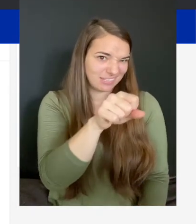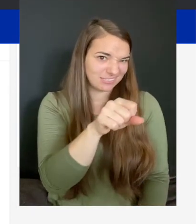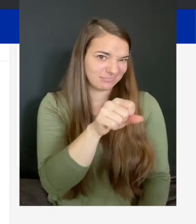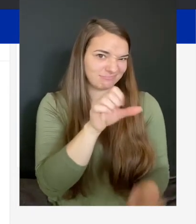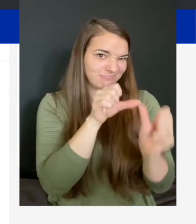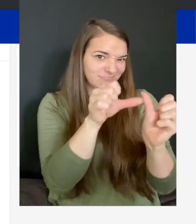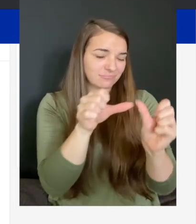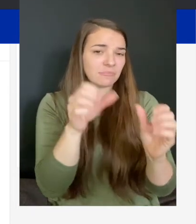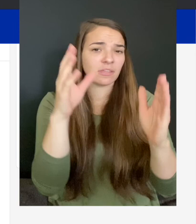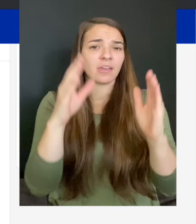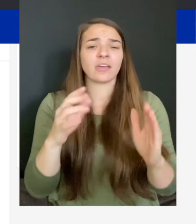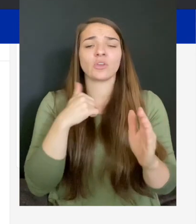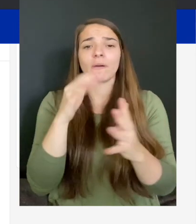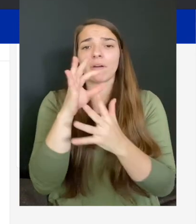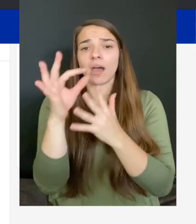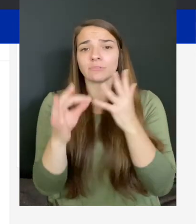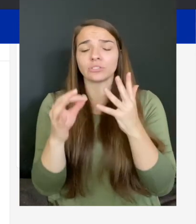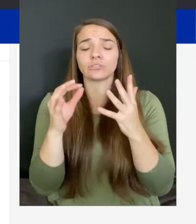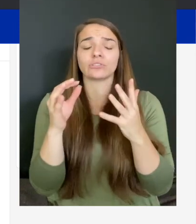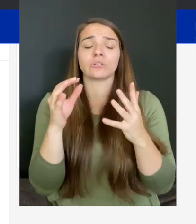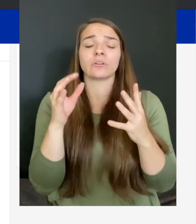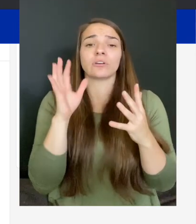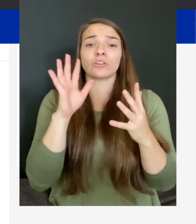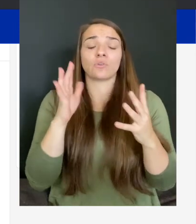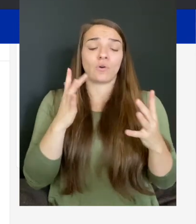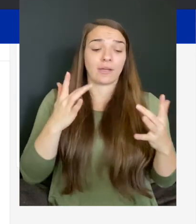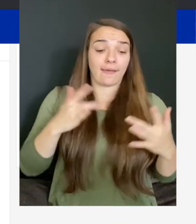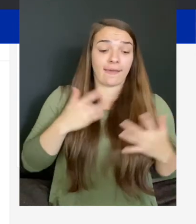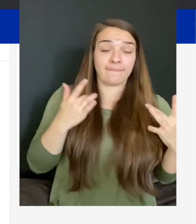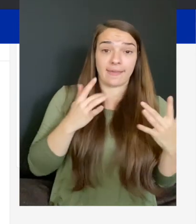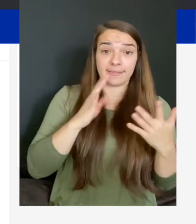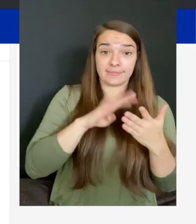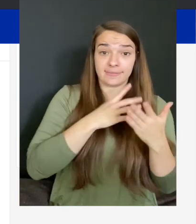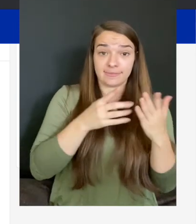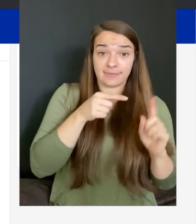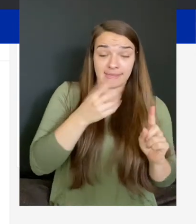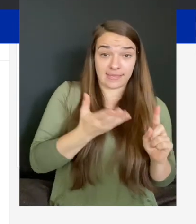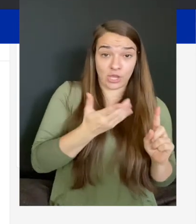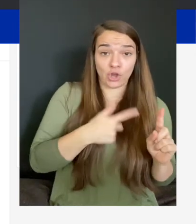to synchronize your events on here to your personal calendar, so you can choose that